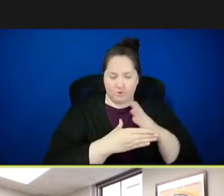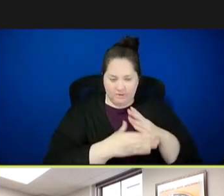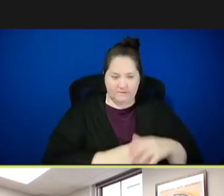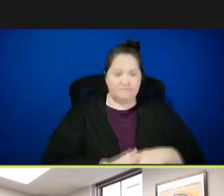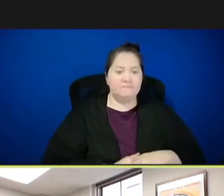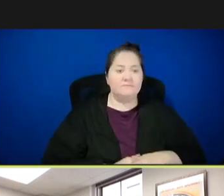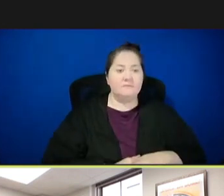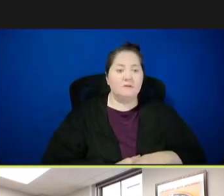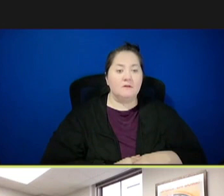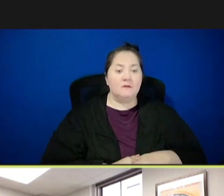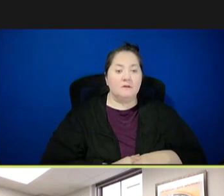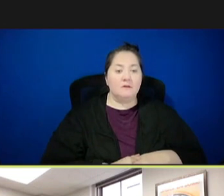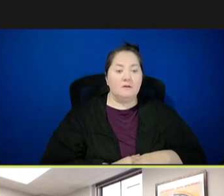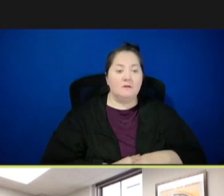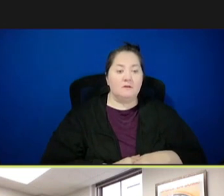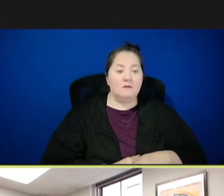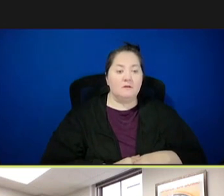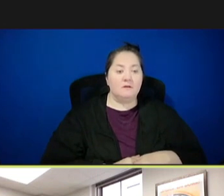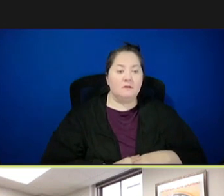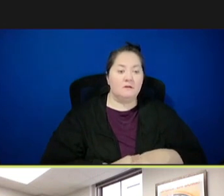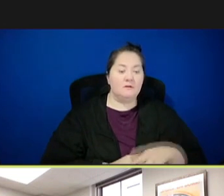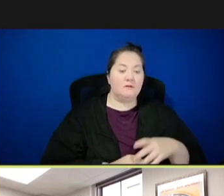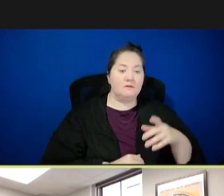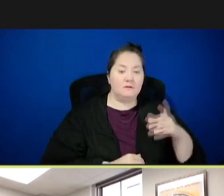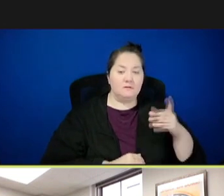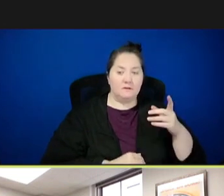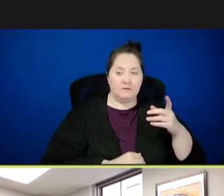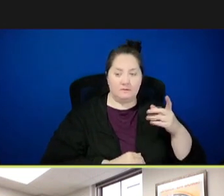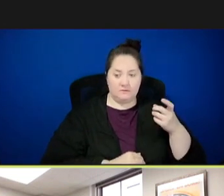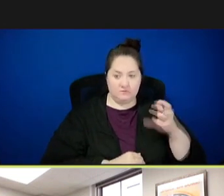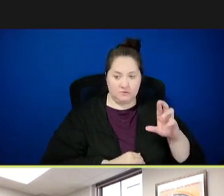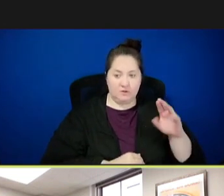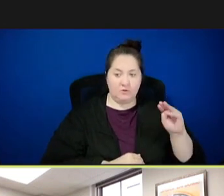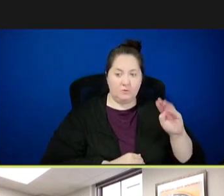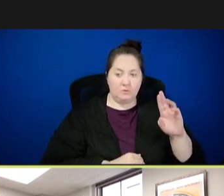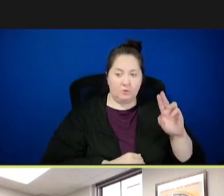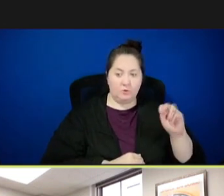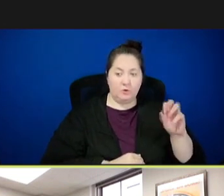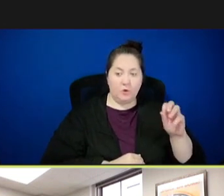Doctor Munoz did an excellent job of talking about health system and improvements and those